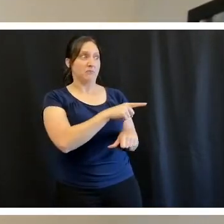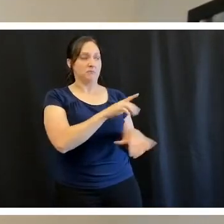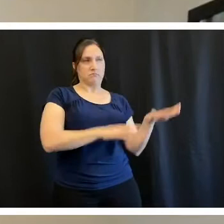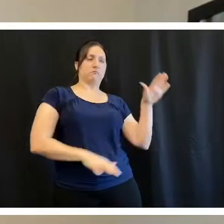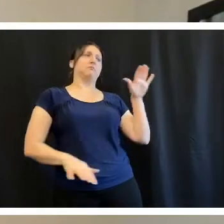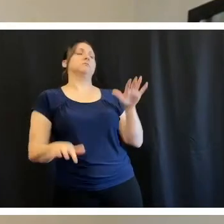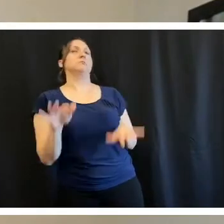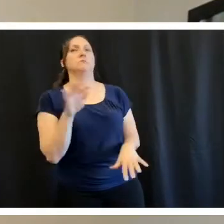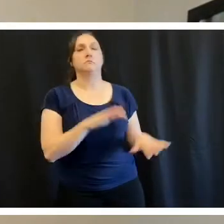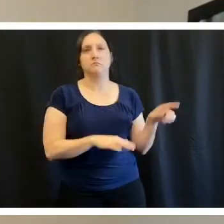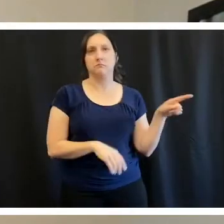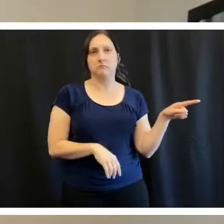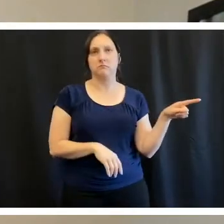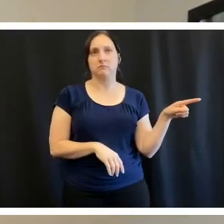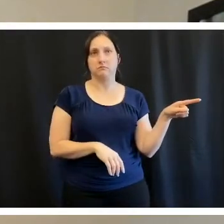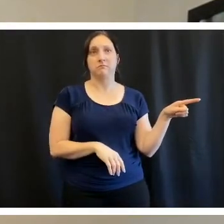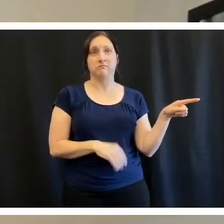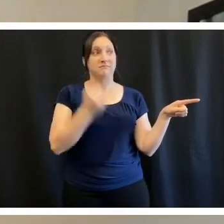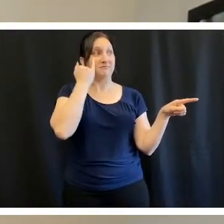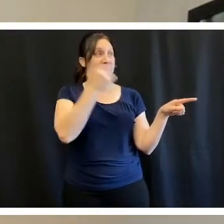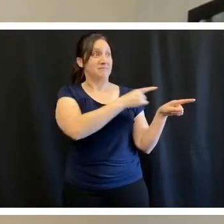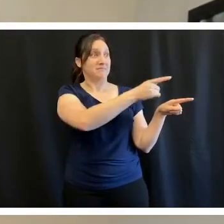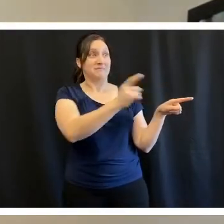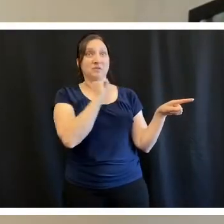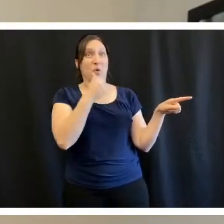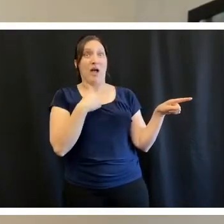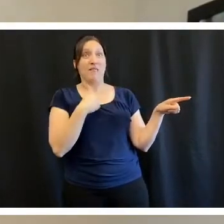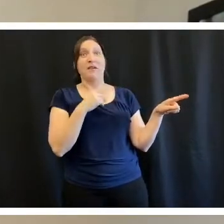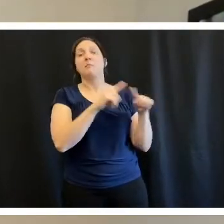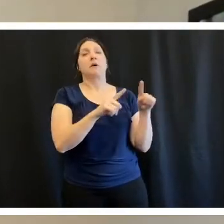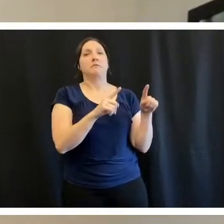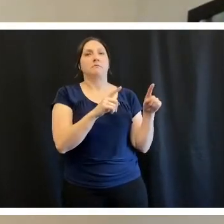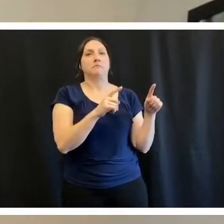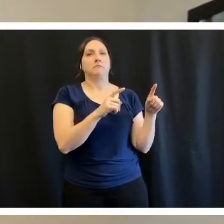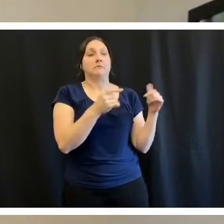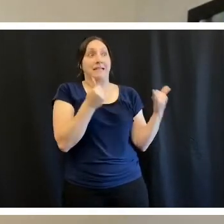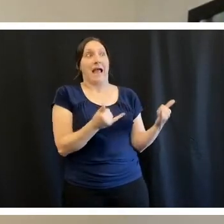pretty much every K12 school in the country right now has something, like Google Classroom